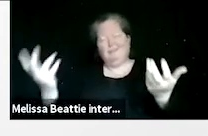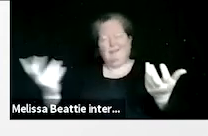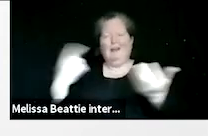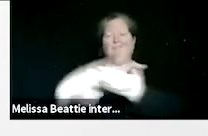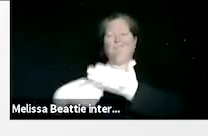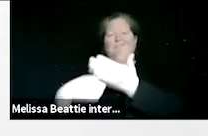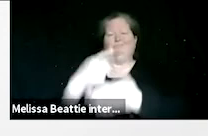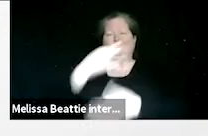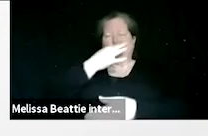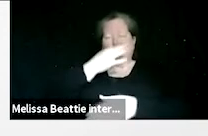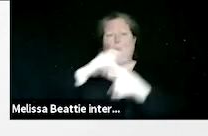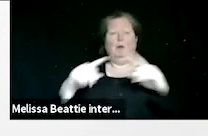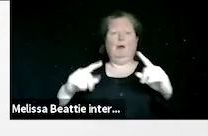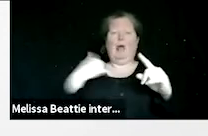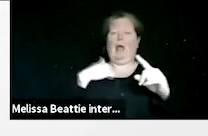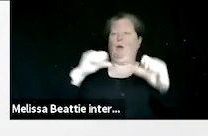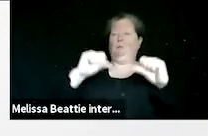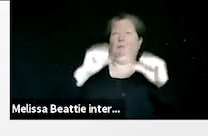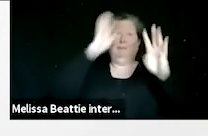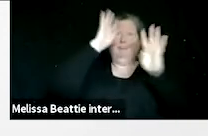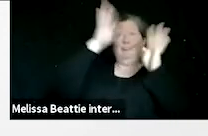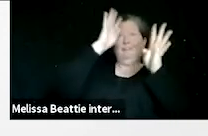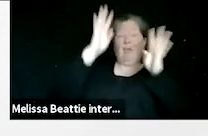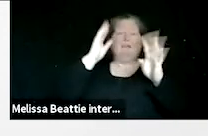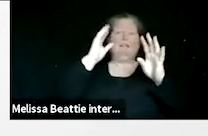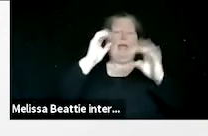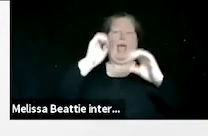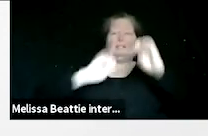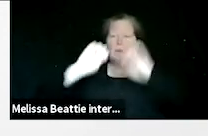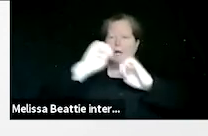and experiment and try new things. And for me, at least, that's a very important role.